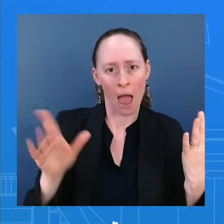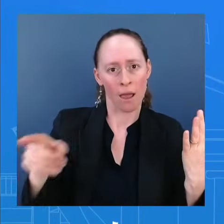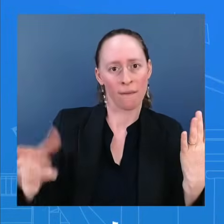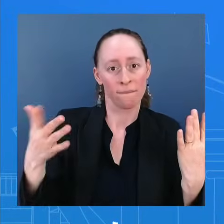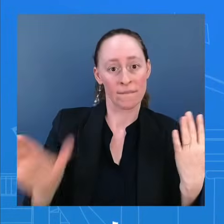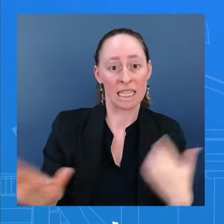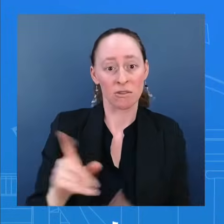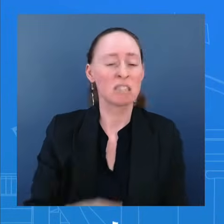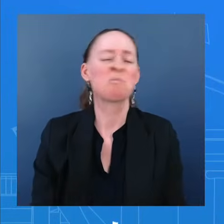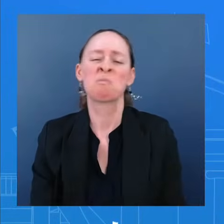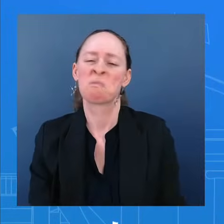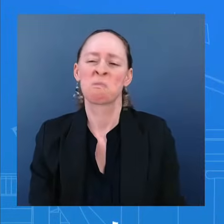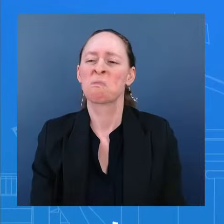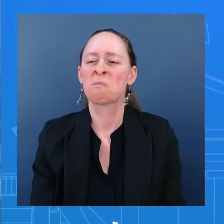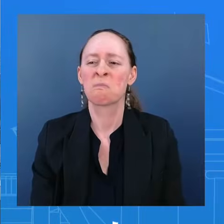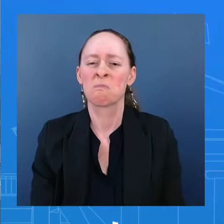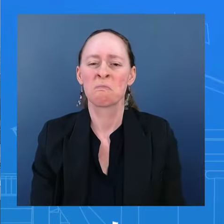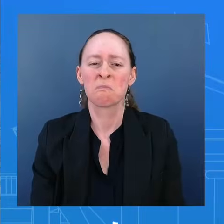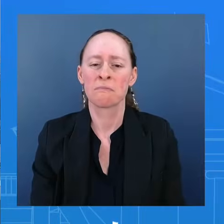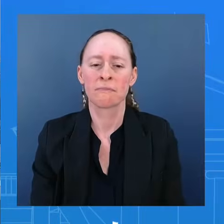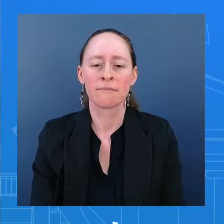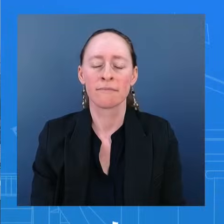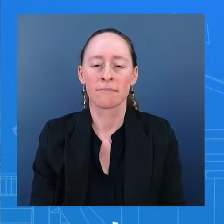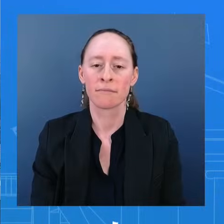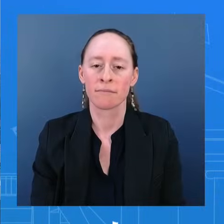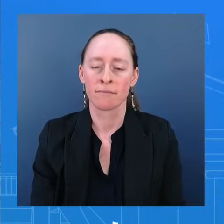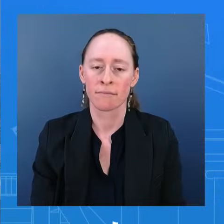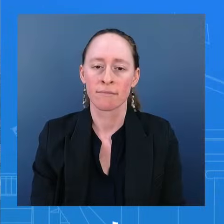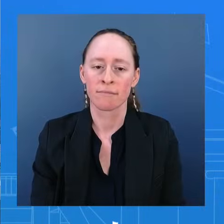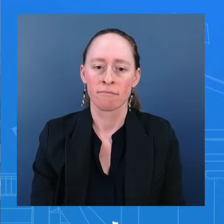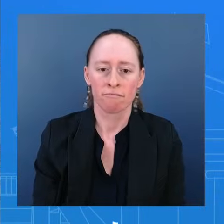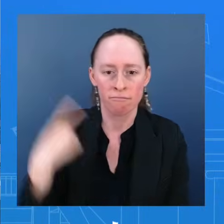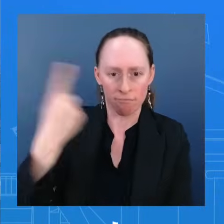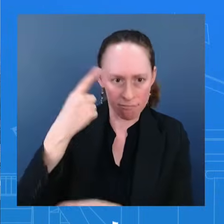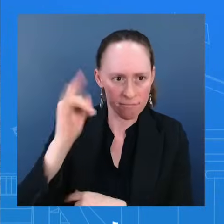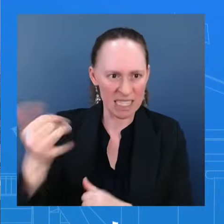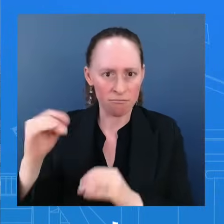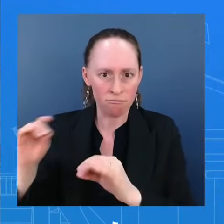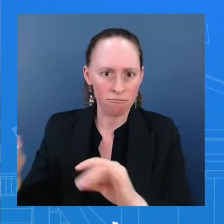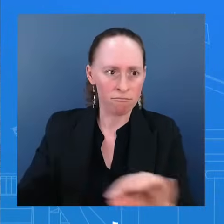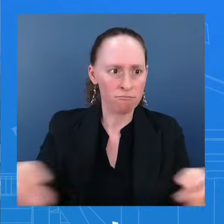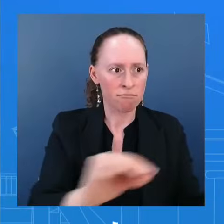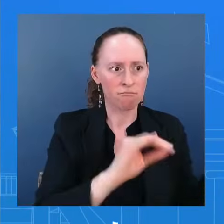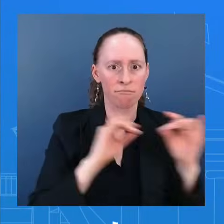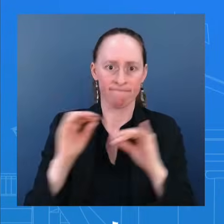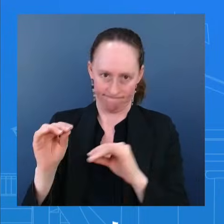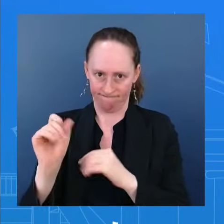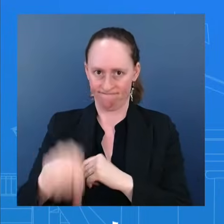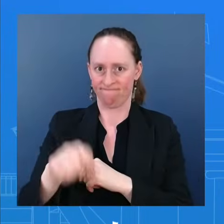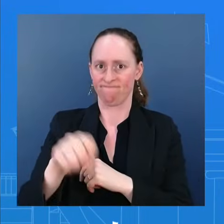that Austin Tice was seen alive at a prison in Damascus in 2022? Mr. Kirby: I think I've answered this before.